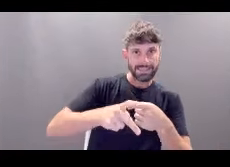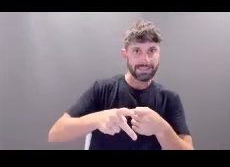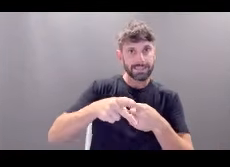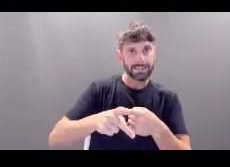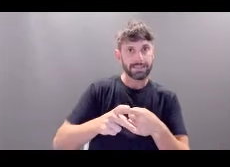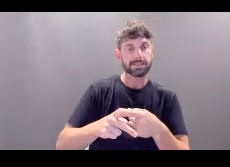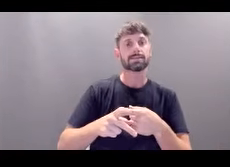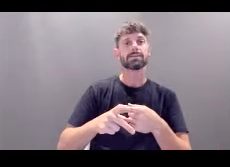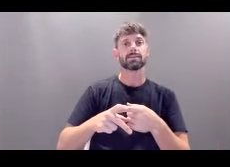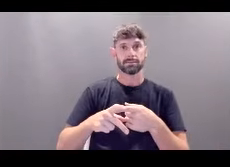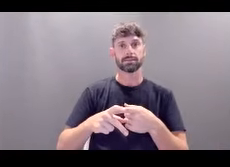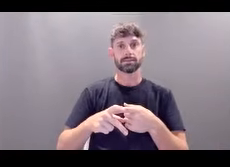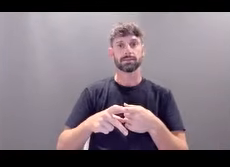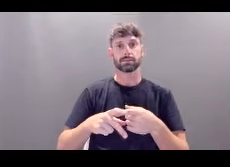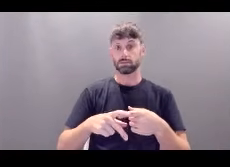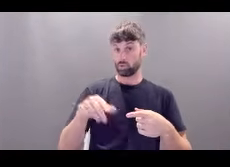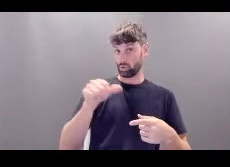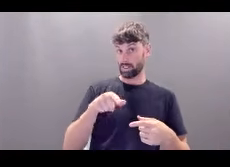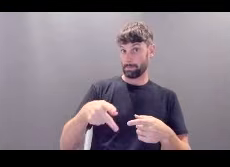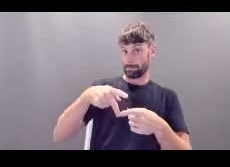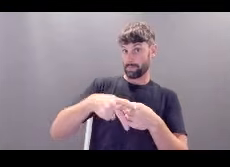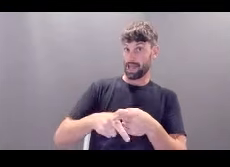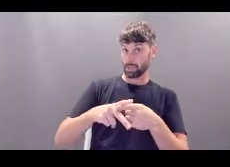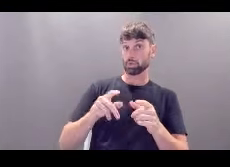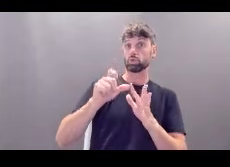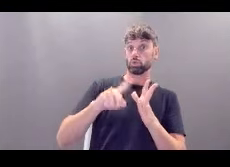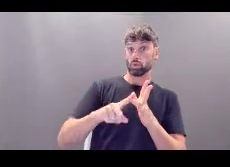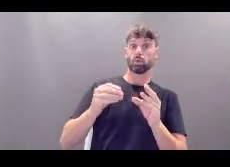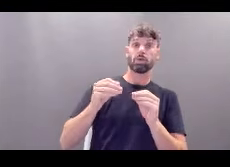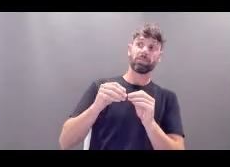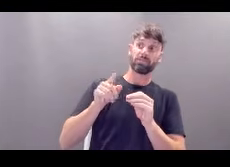carried out with either the supplier or another suitable AT provider.